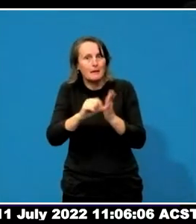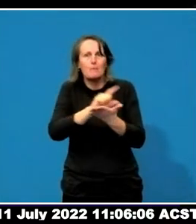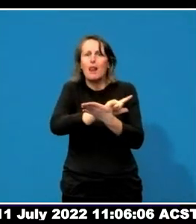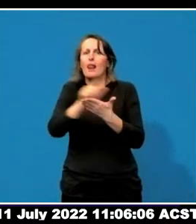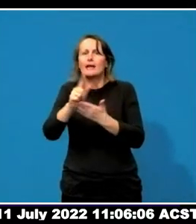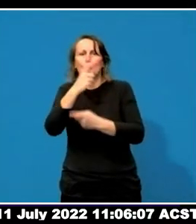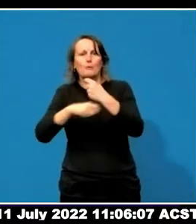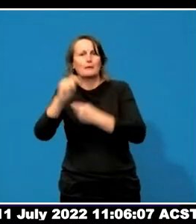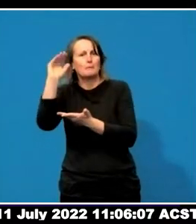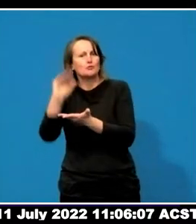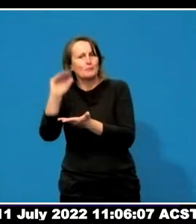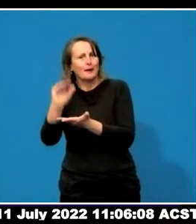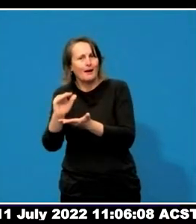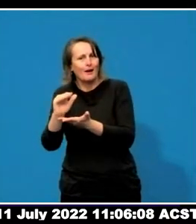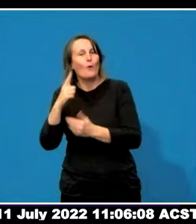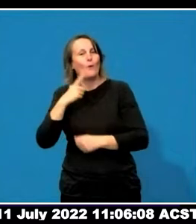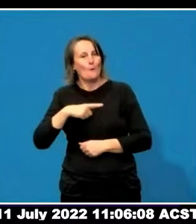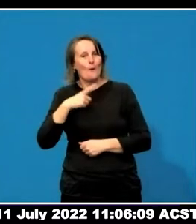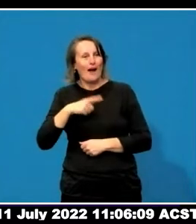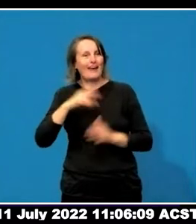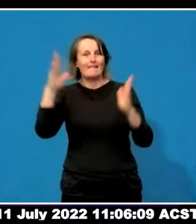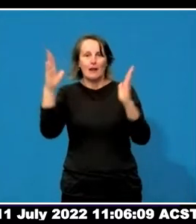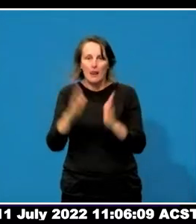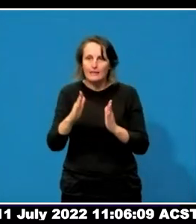health and criminal justice issues which often arise.